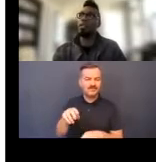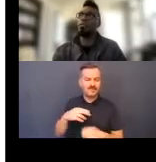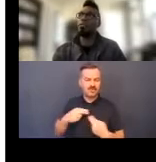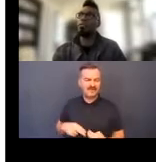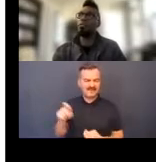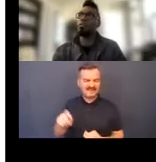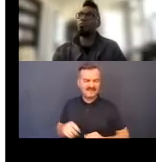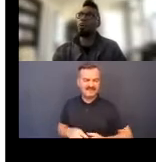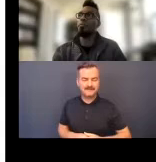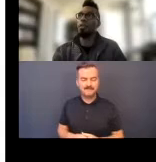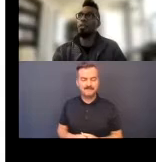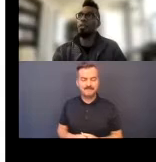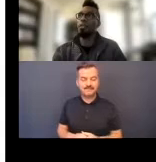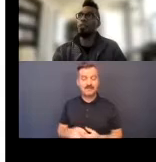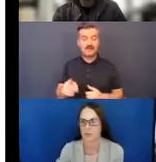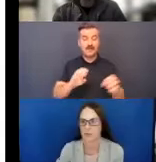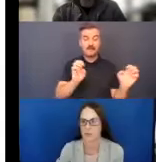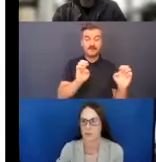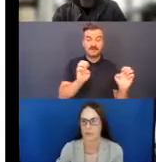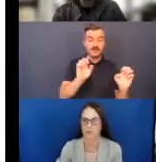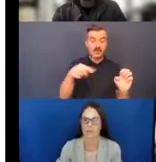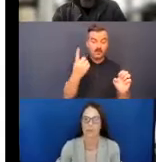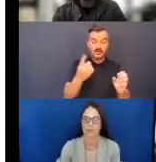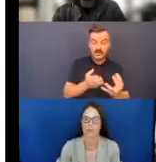of emergency is primarily through the ABLE body.